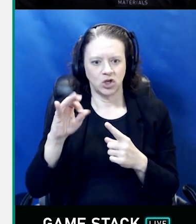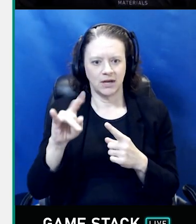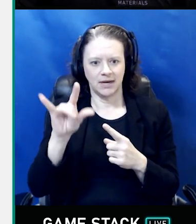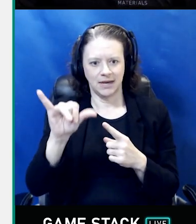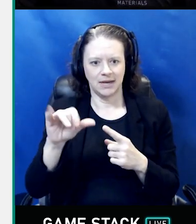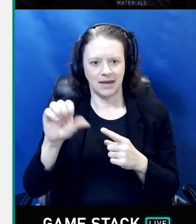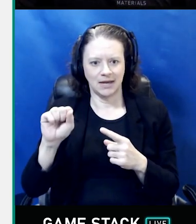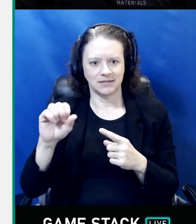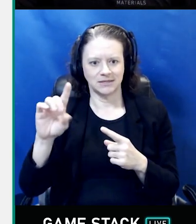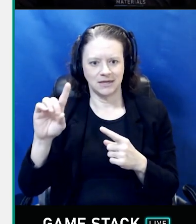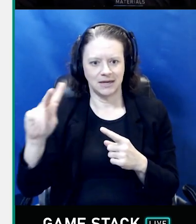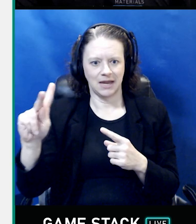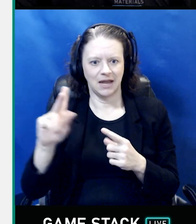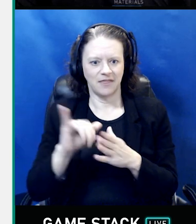post that accompanies that.